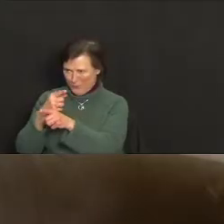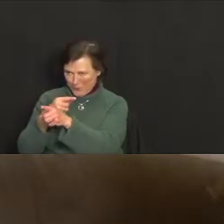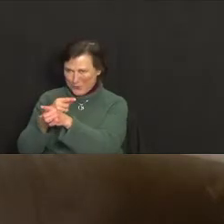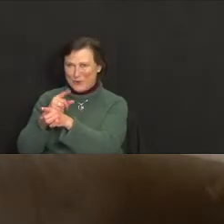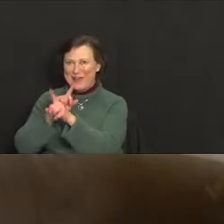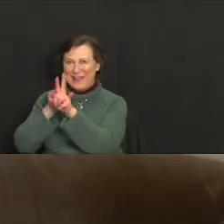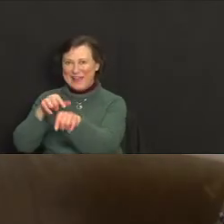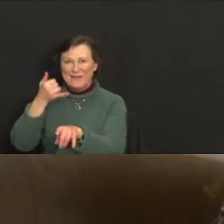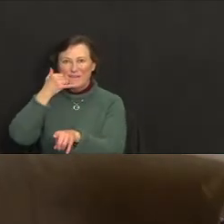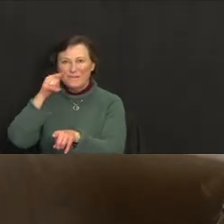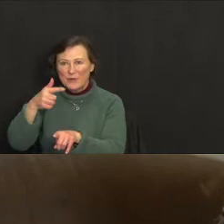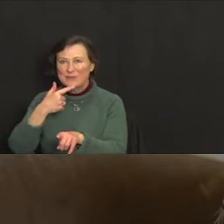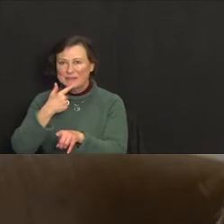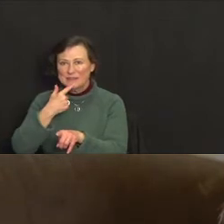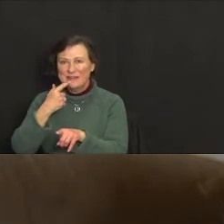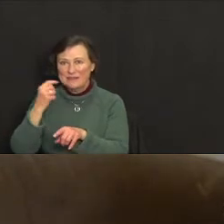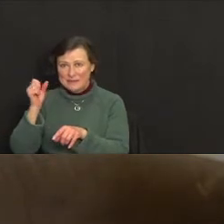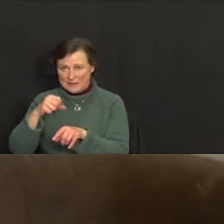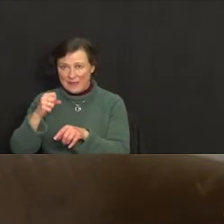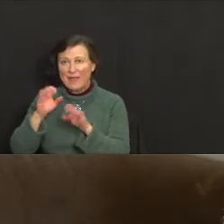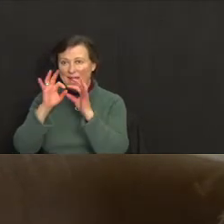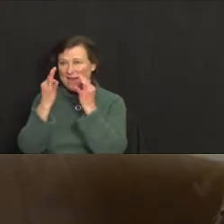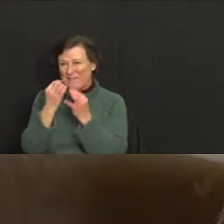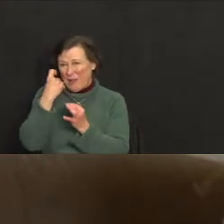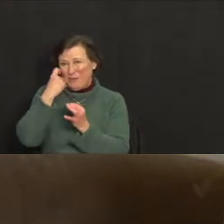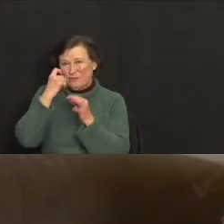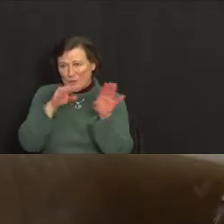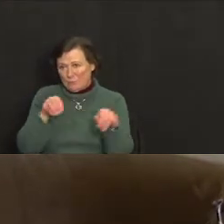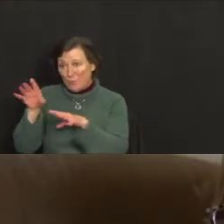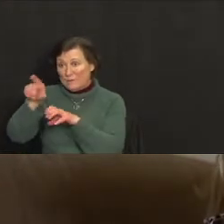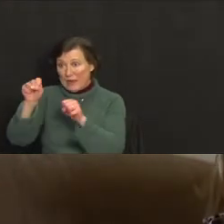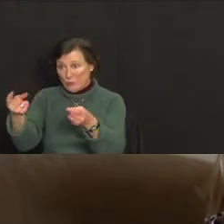me, you're like, the family just moved out. Can you guys come in today? I was like, absolutely.